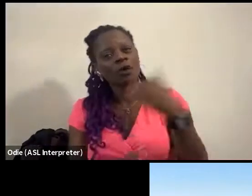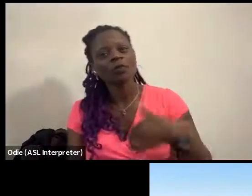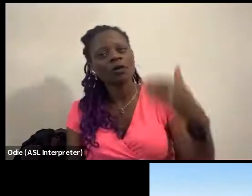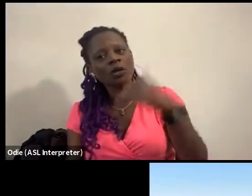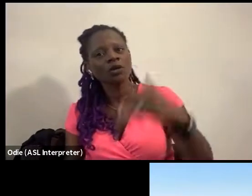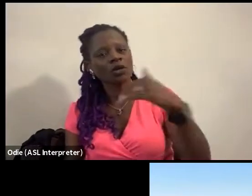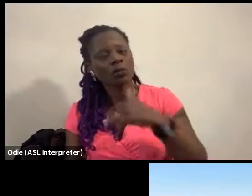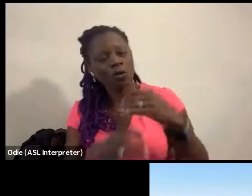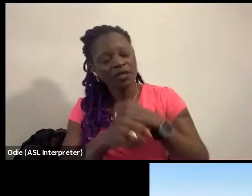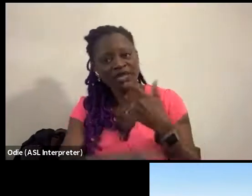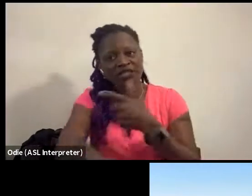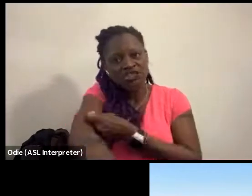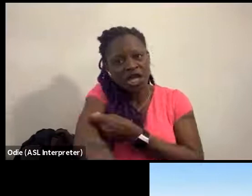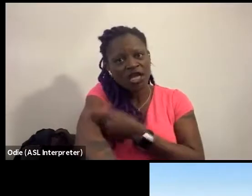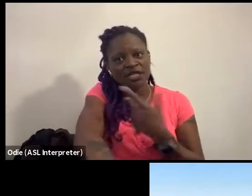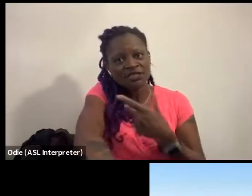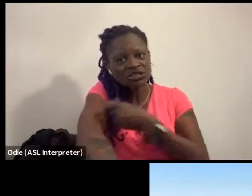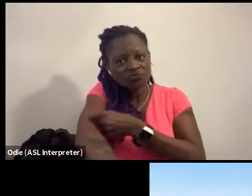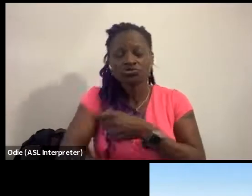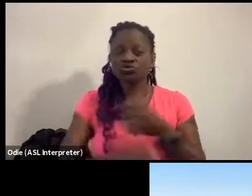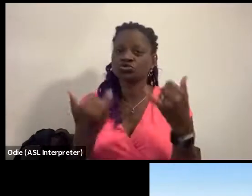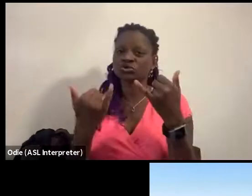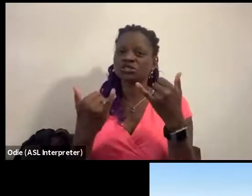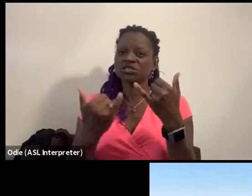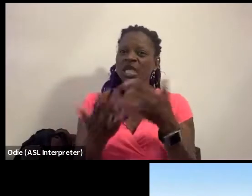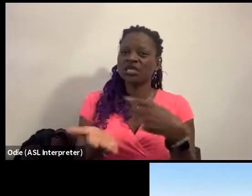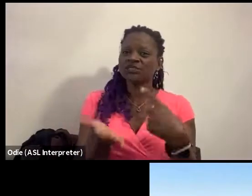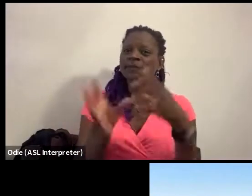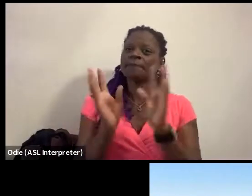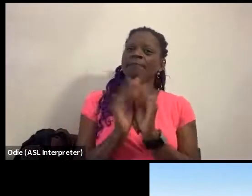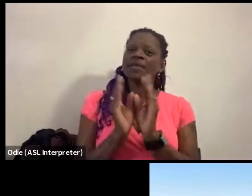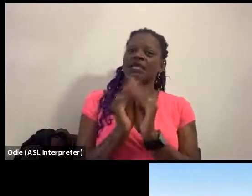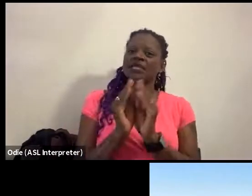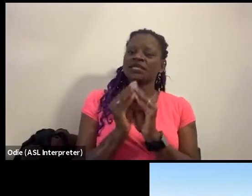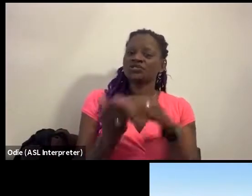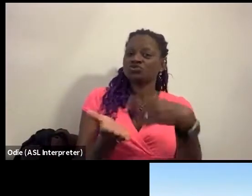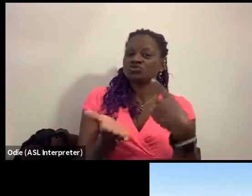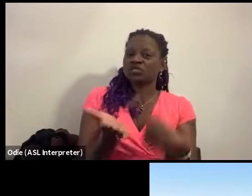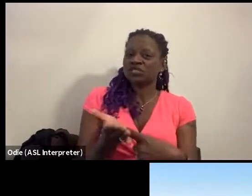evening on vaccine hesitancy, the reasons for it and how to overcome it.